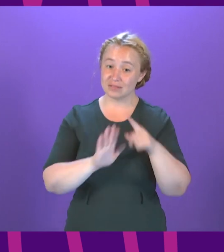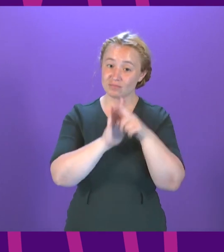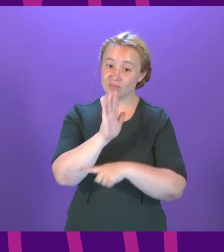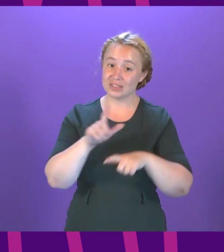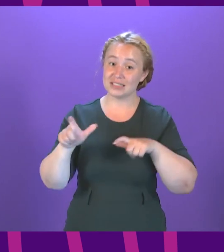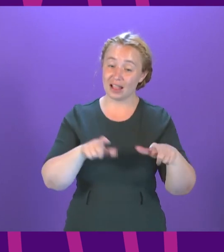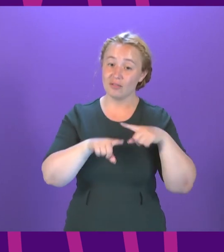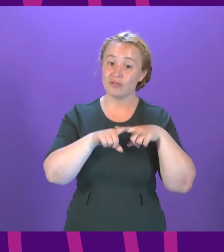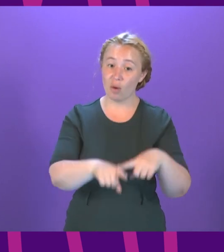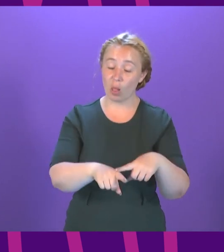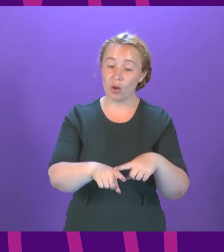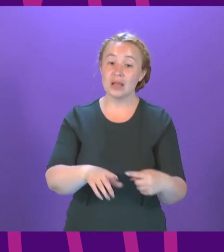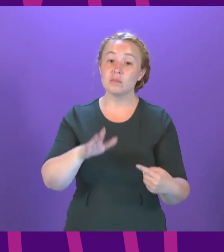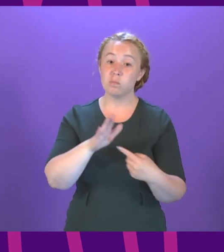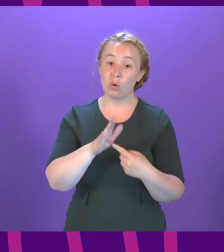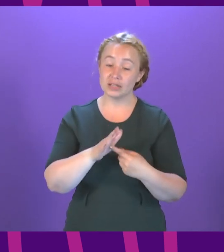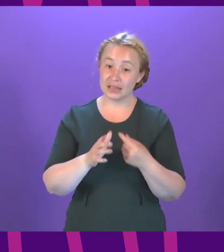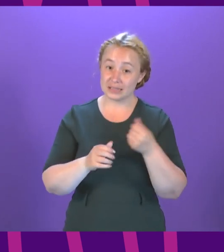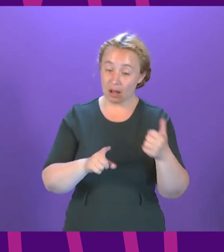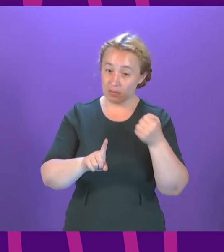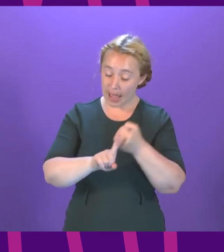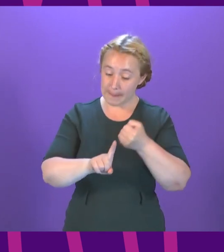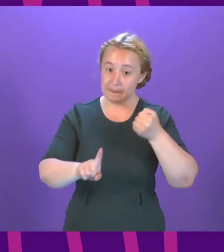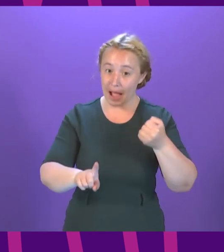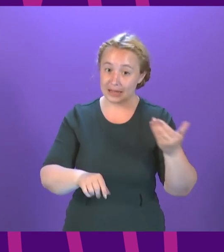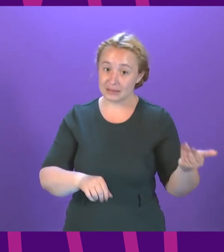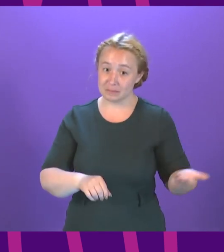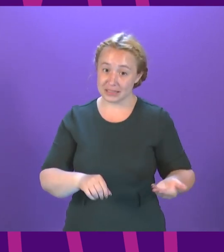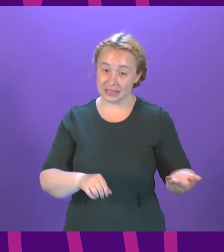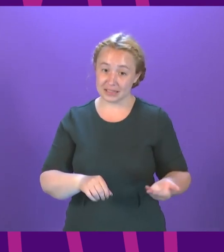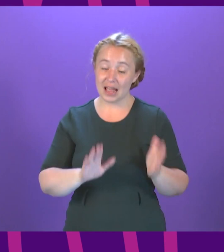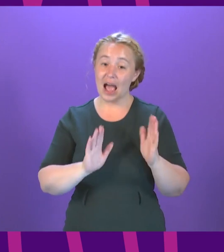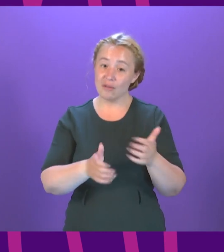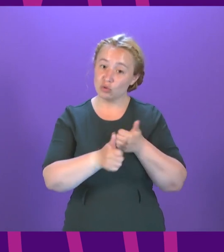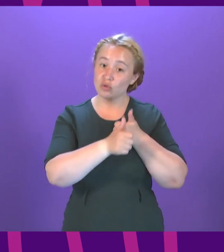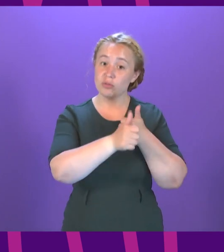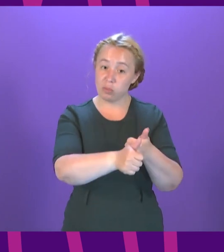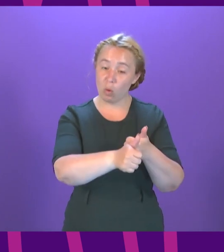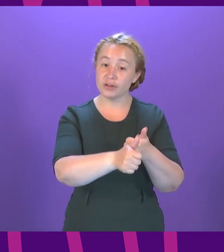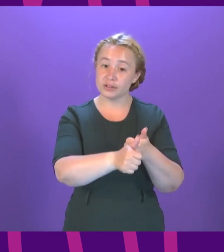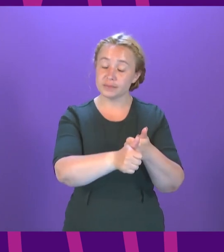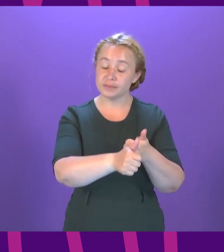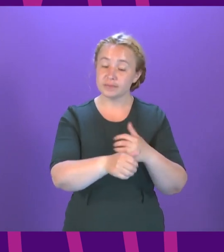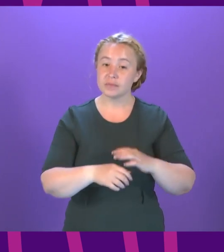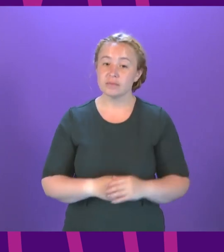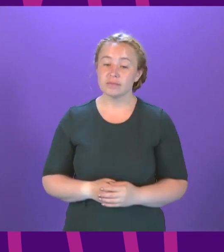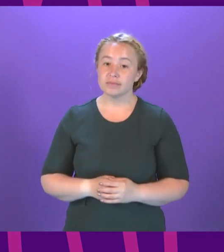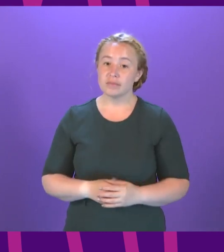essential that businesses that are impacted by restrictions continue to be provided with the support that they require. Therefore, it is of some concern that the UK Government